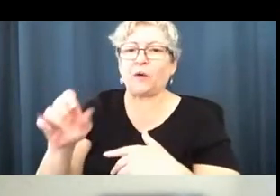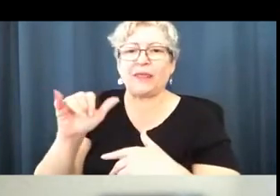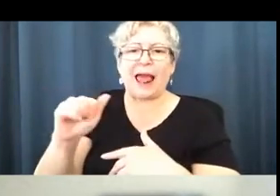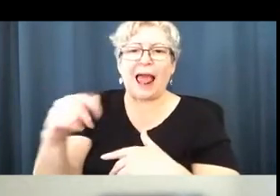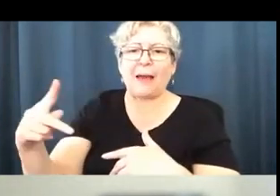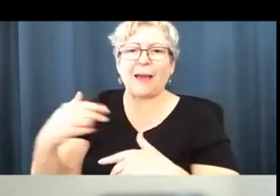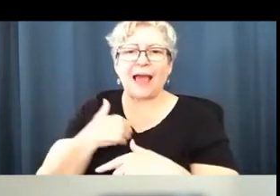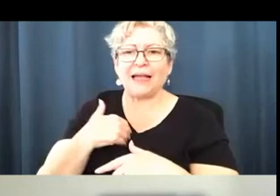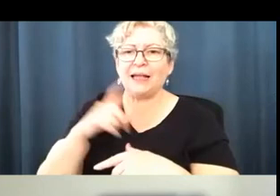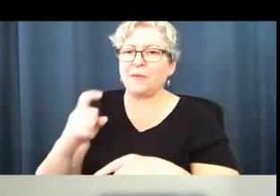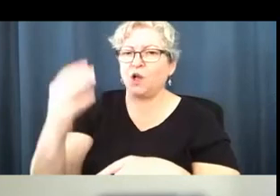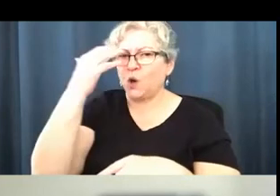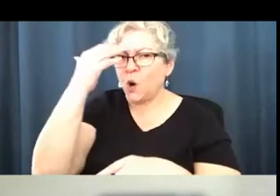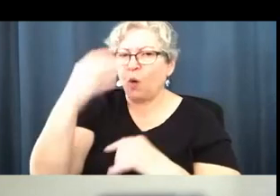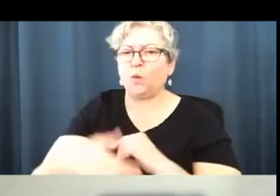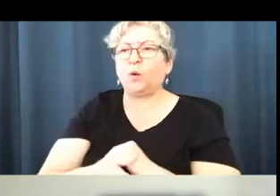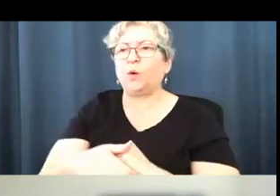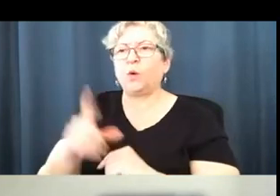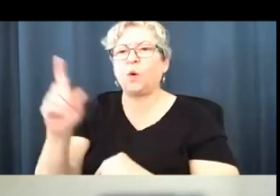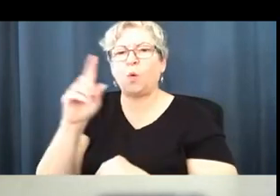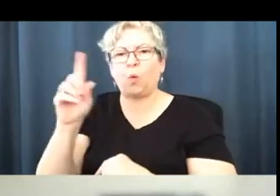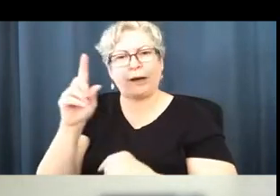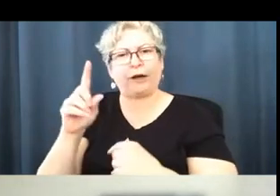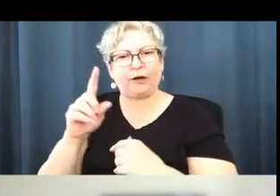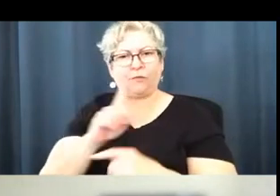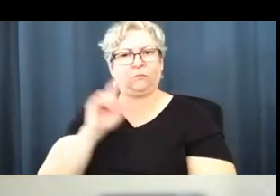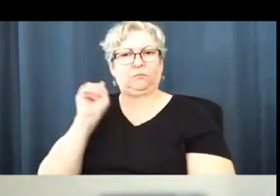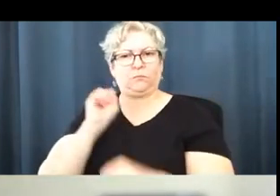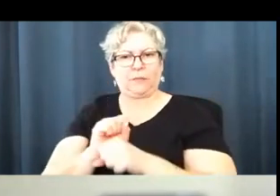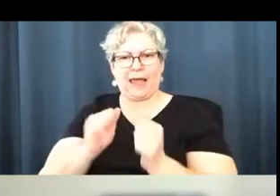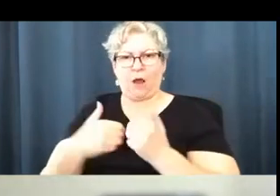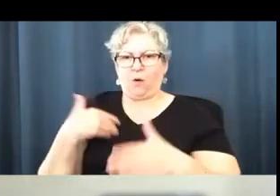he has to know that where the rubber hits the road things like, how to do an alt tag, right?